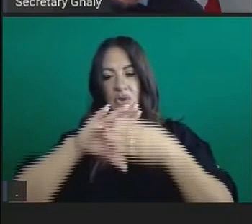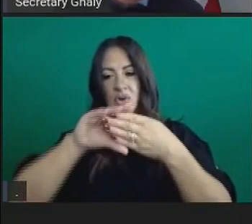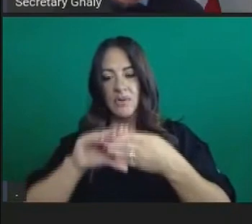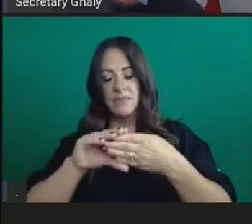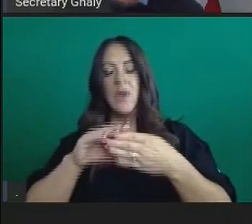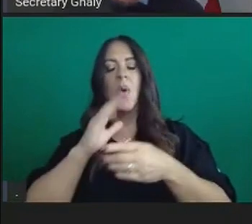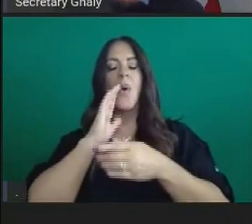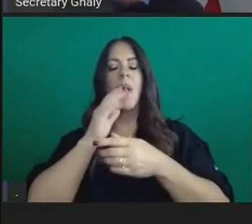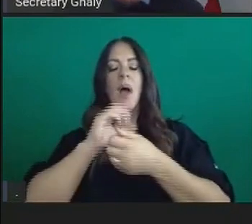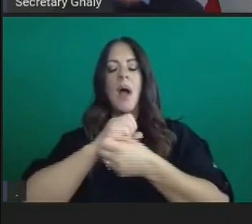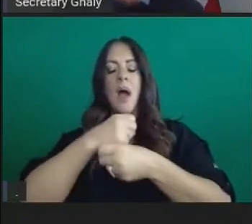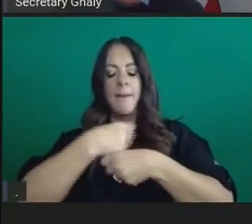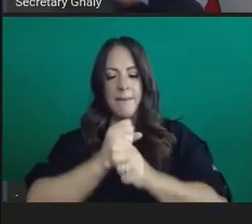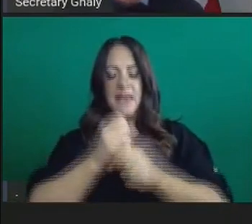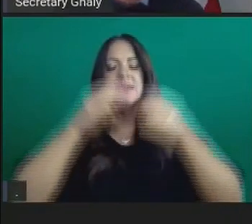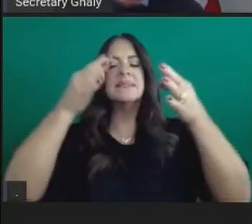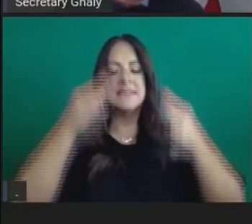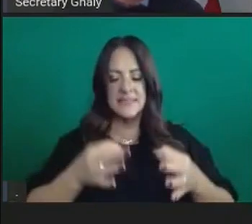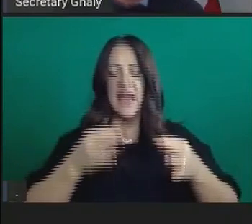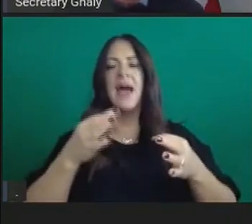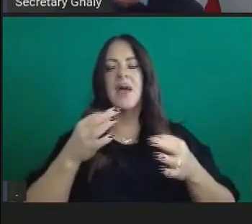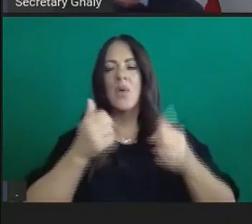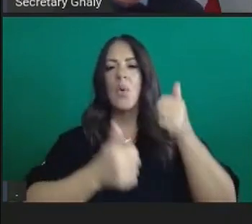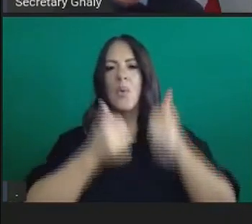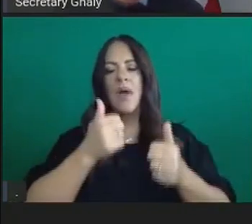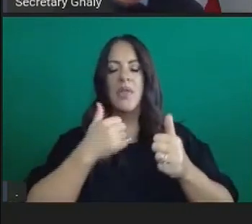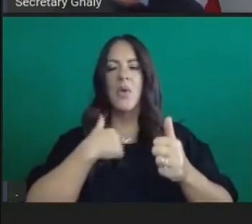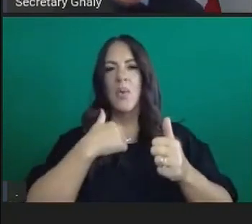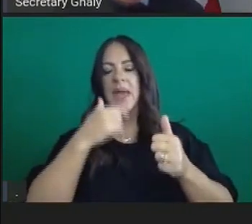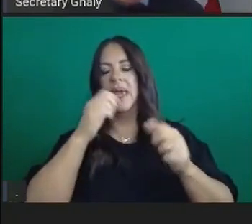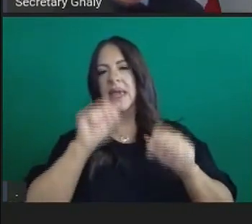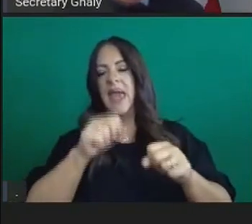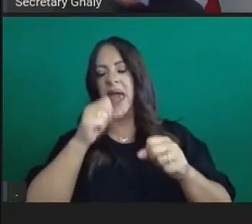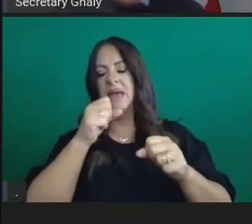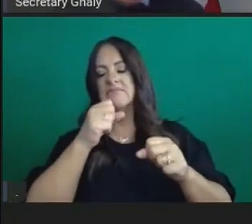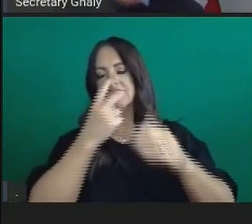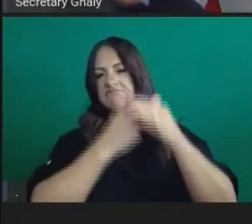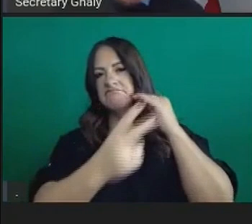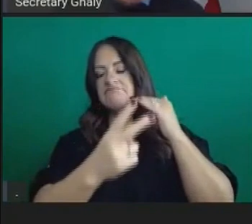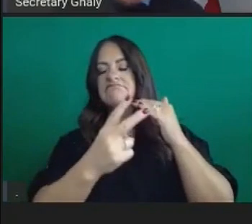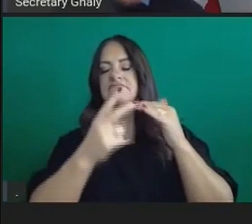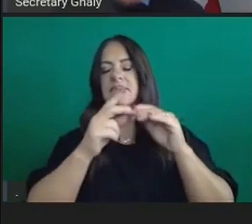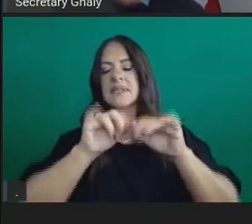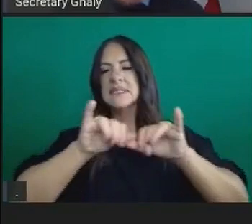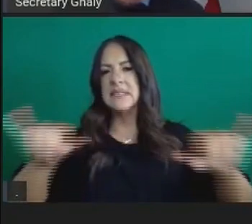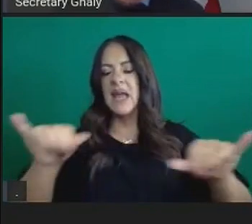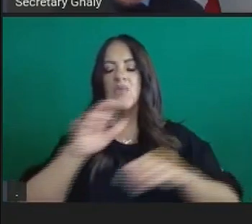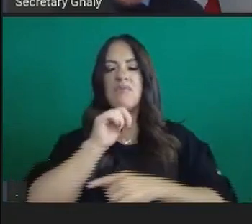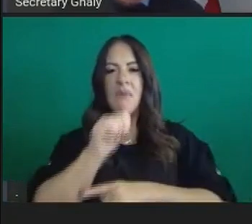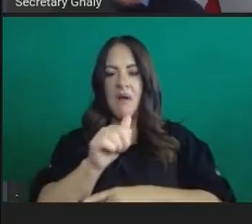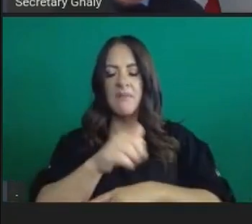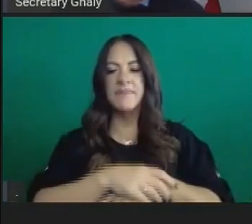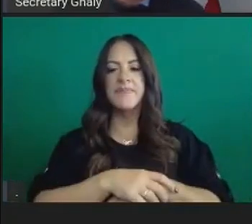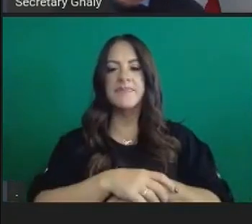THESE FOUR FACTORS COME TOGETHER AND CERTAINLY I WILL JUST WALK THROUGH A LITTLE BIT OF THE MORE SPECIFICS TO